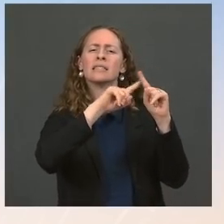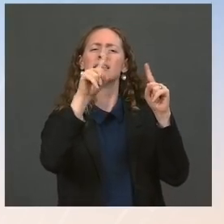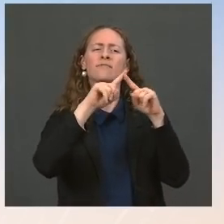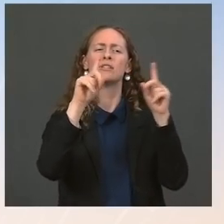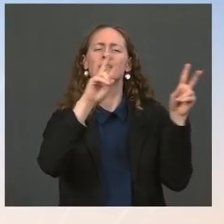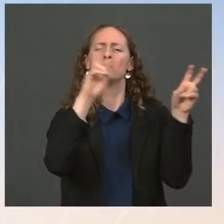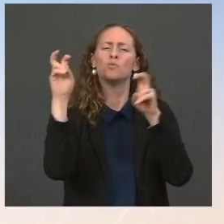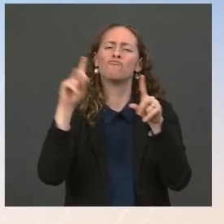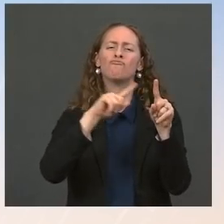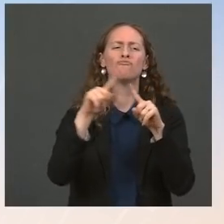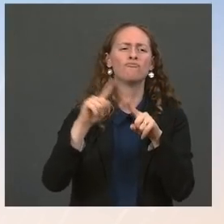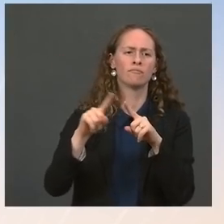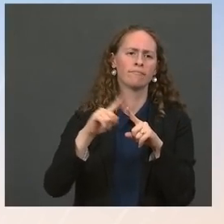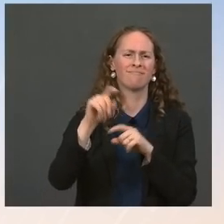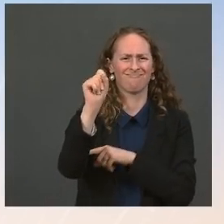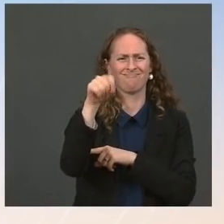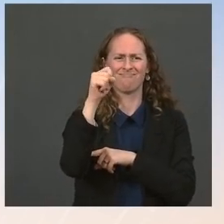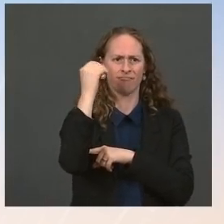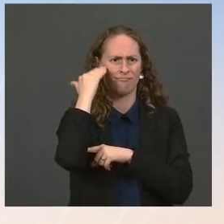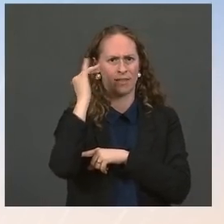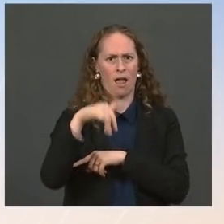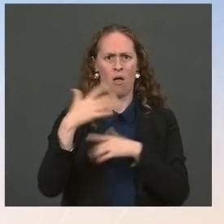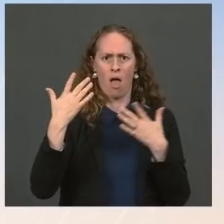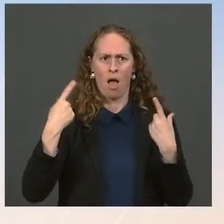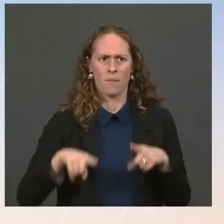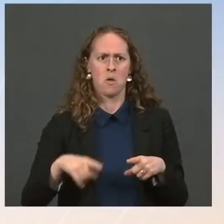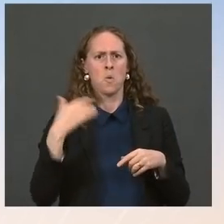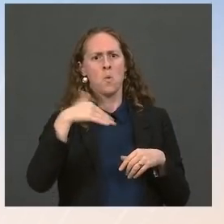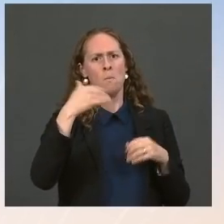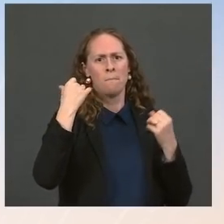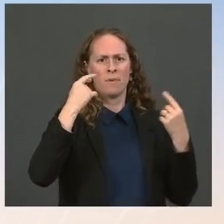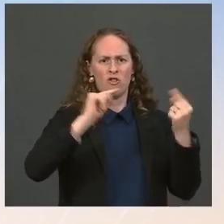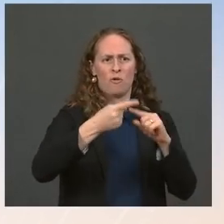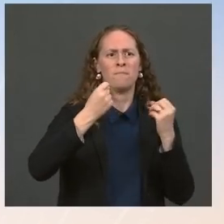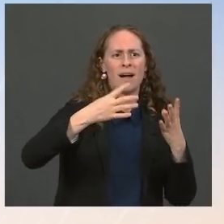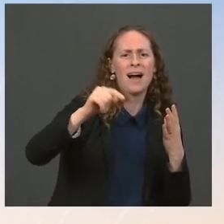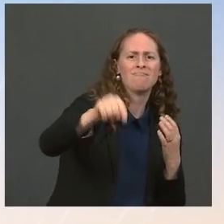impacted by rising prices of gas in some parts of the country -- not all --